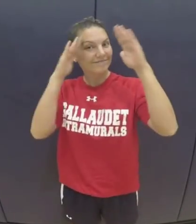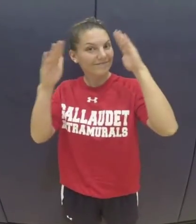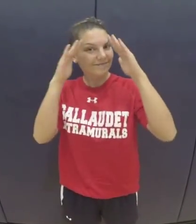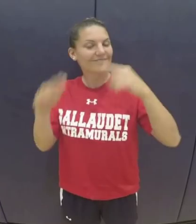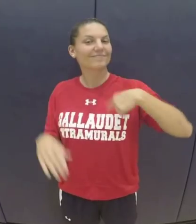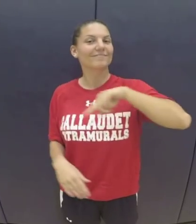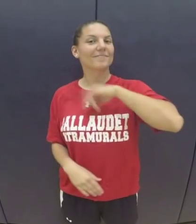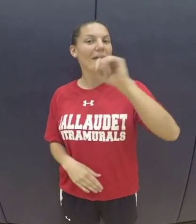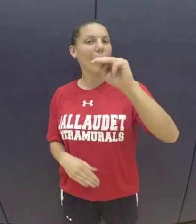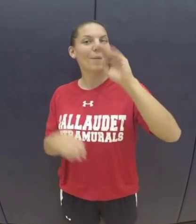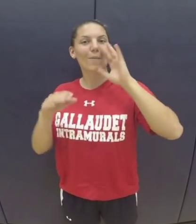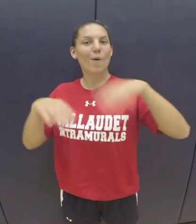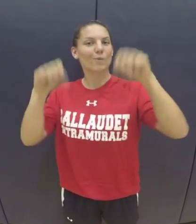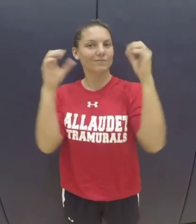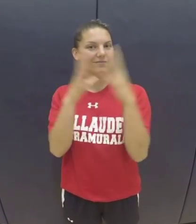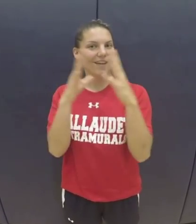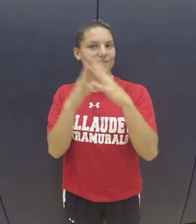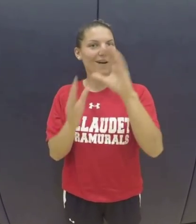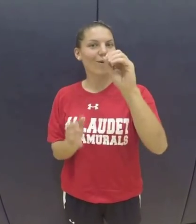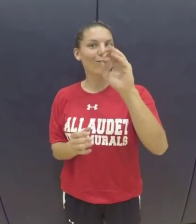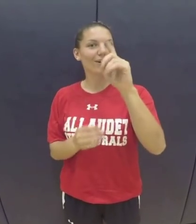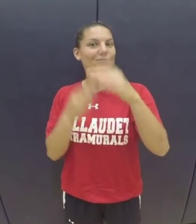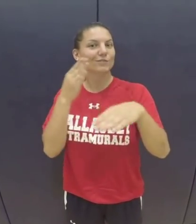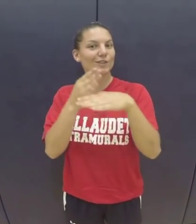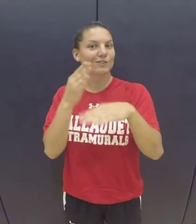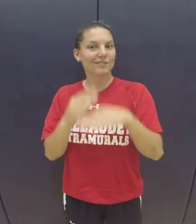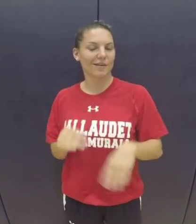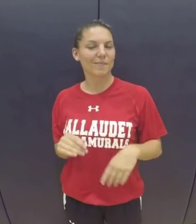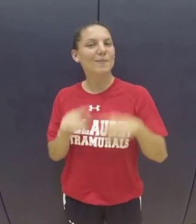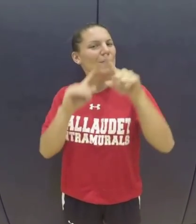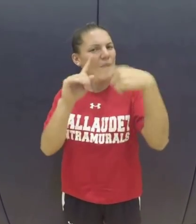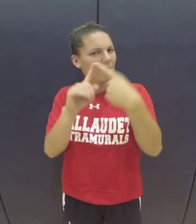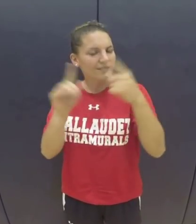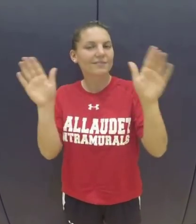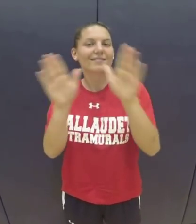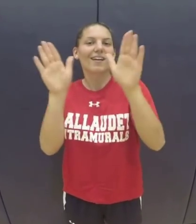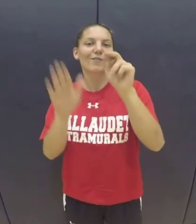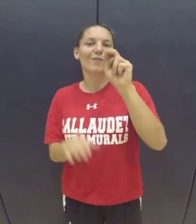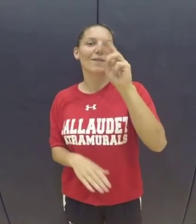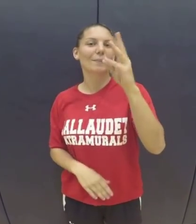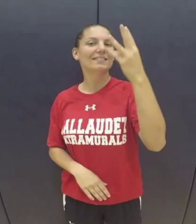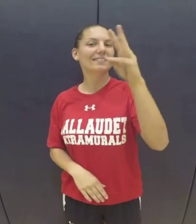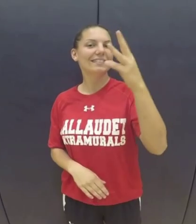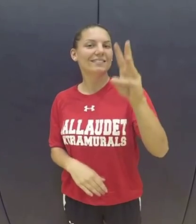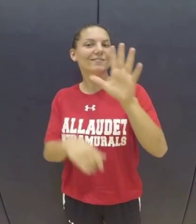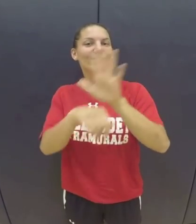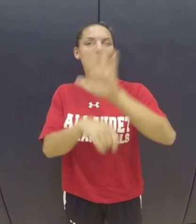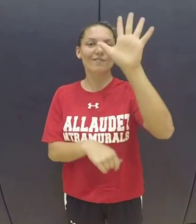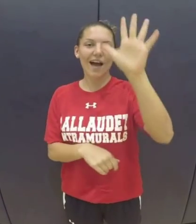Hello! We, Intramural Program is hosting 5x5 Co-Ed Indoor Soccer. When? Sunday, November 16th at 5pm.